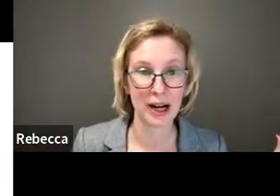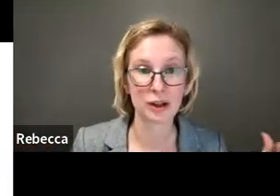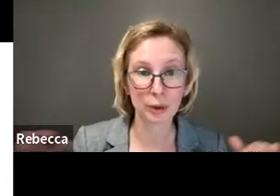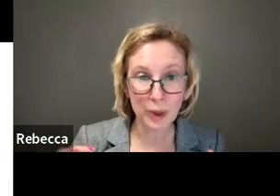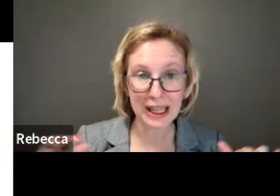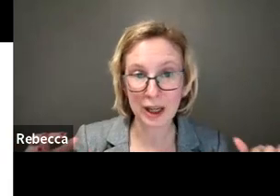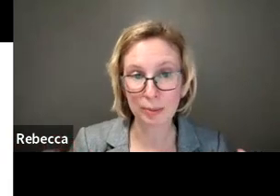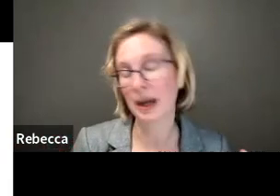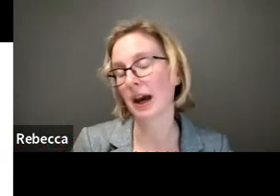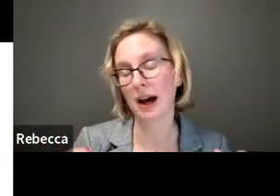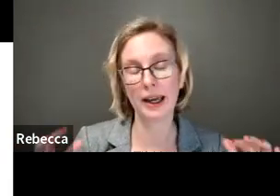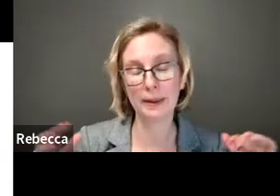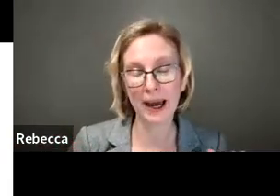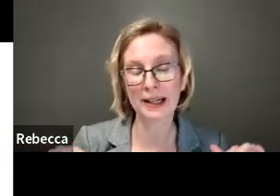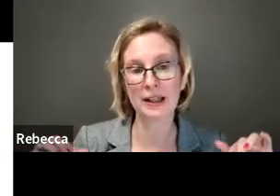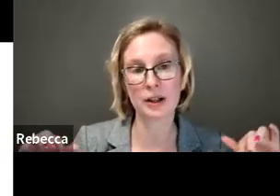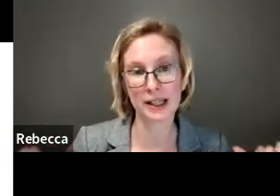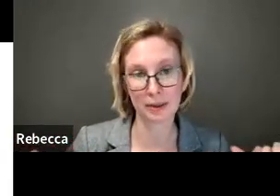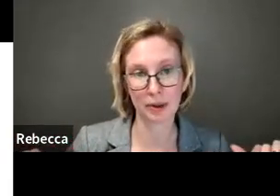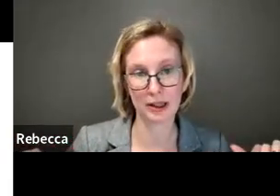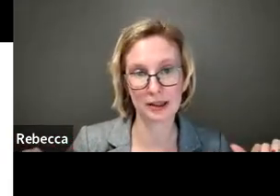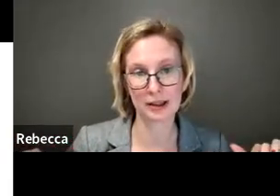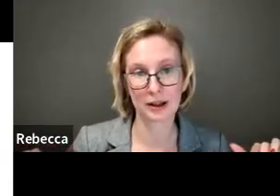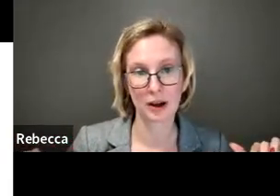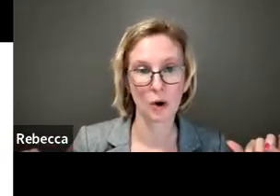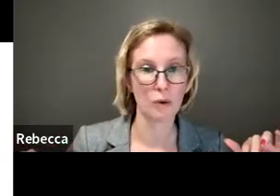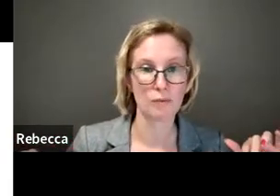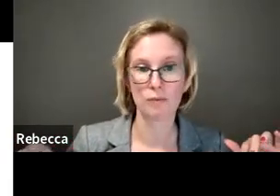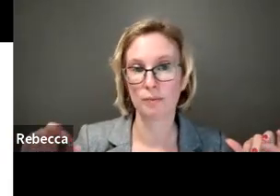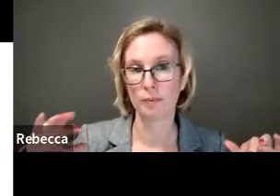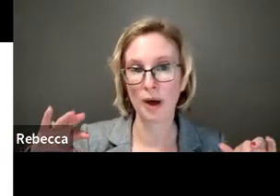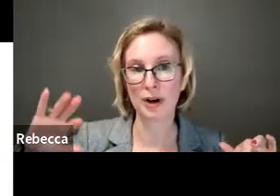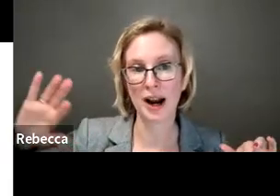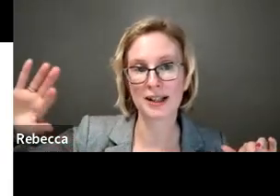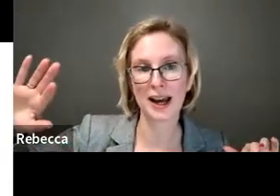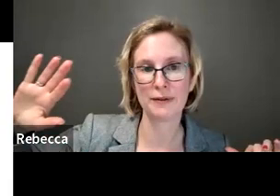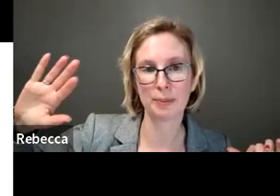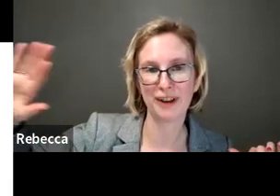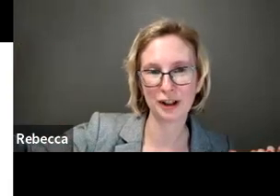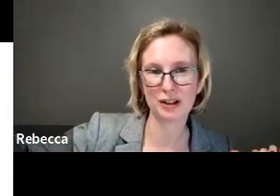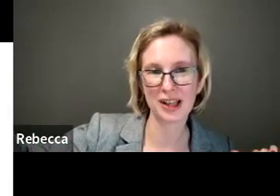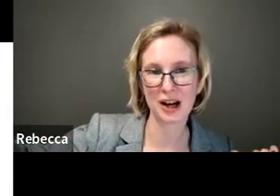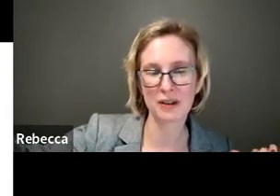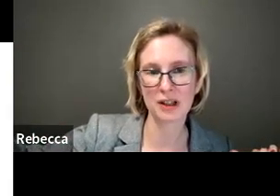Right, so they're really impacting their disciplines. Whether or not it's the kind of the professional side of the